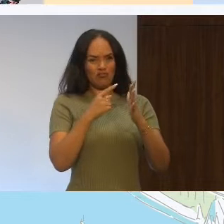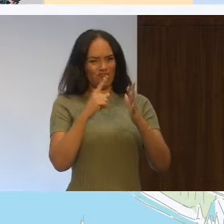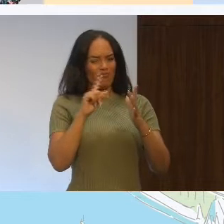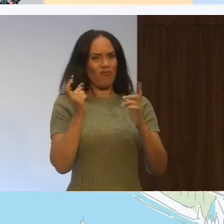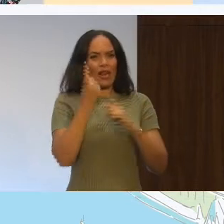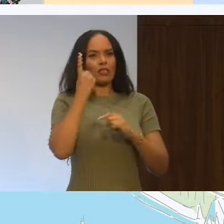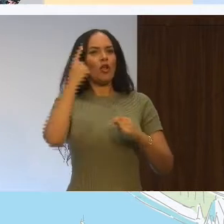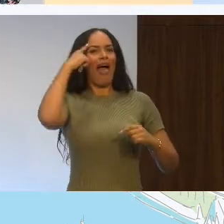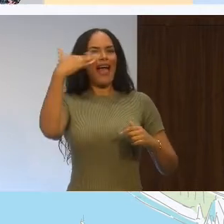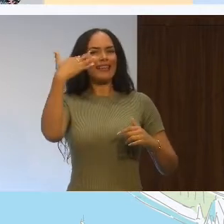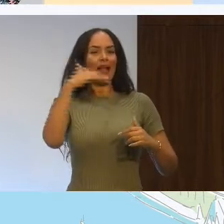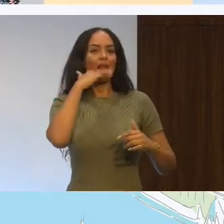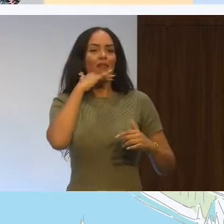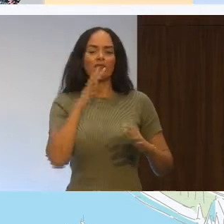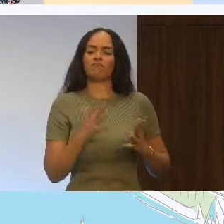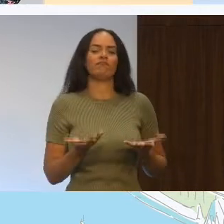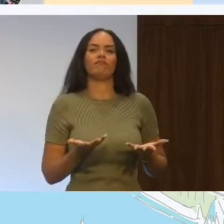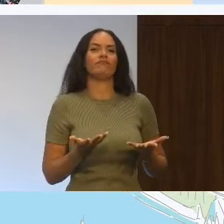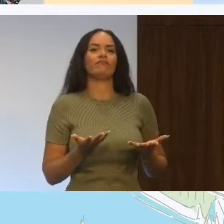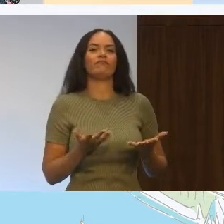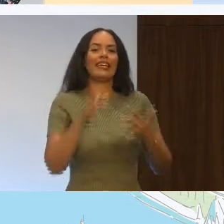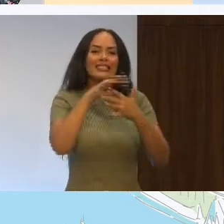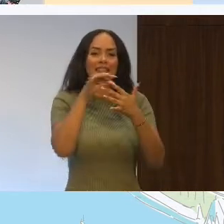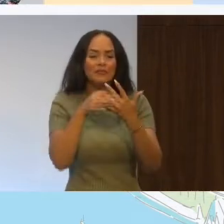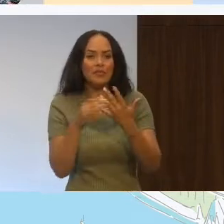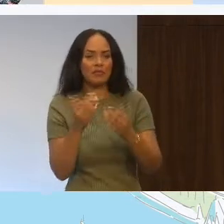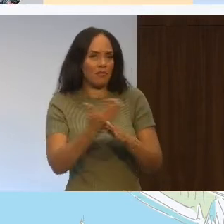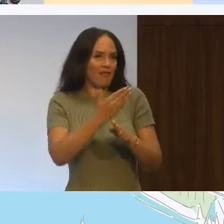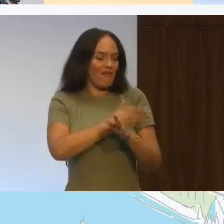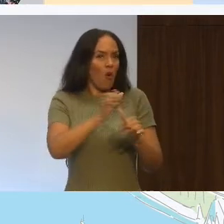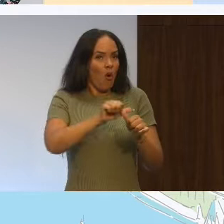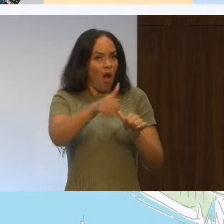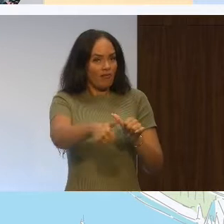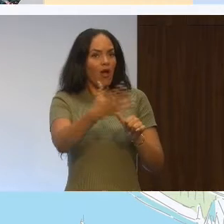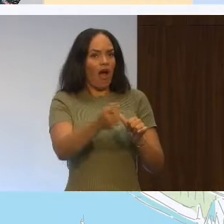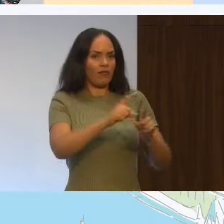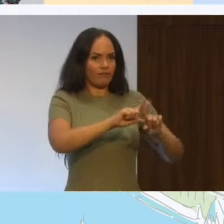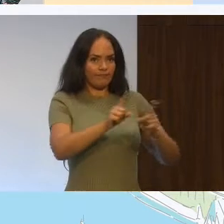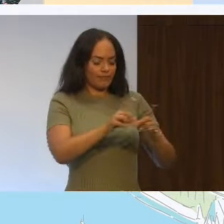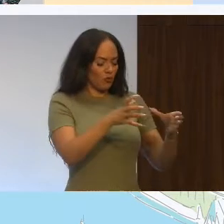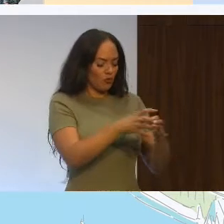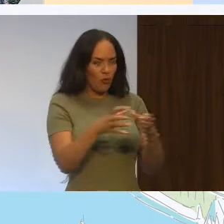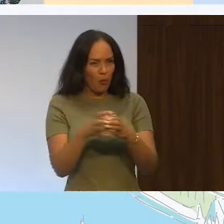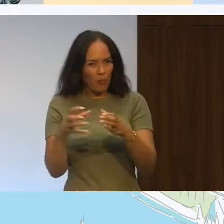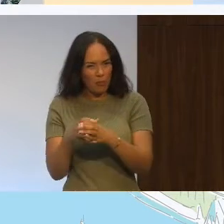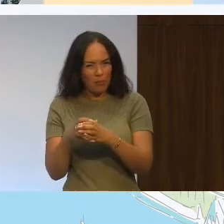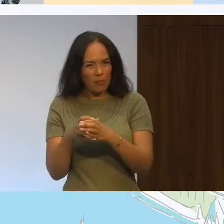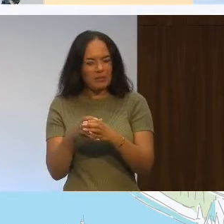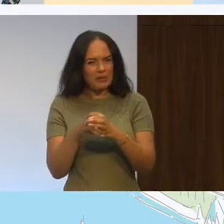of headache. Symptoms before and after can fall into several groups and are related to really widespread brain dysfunction